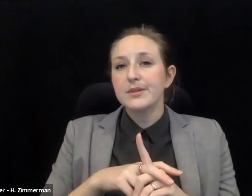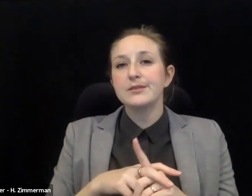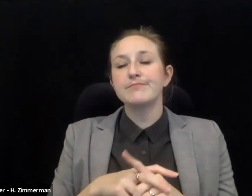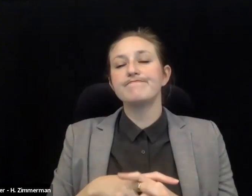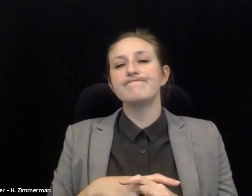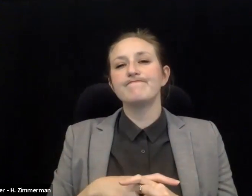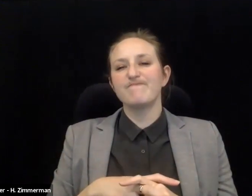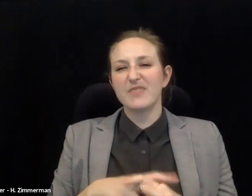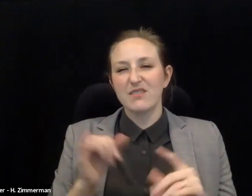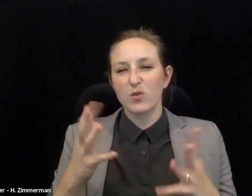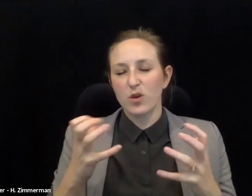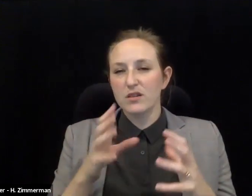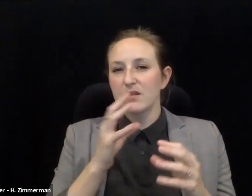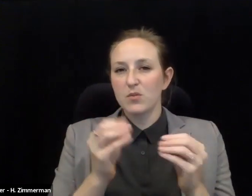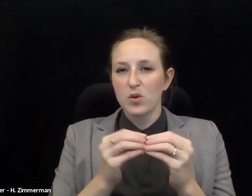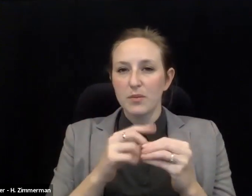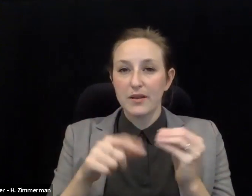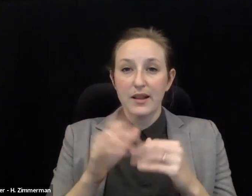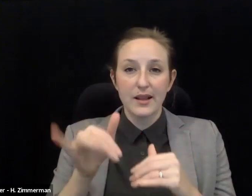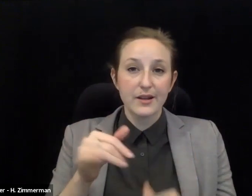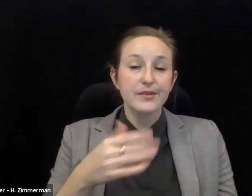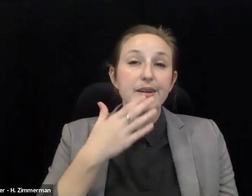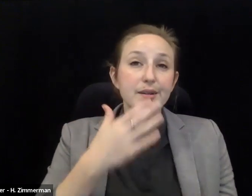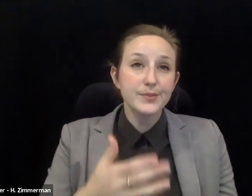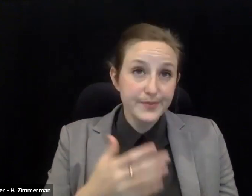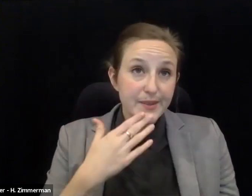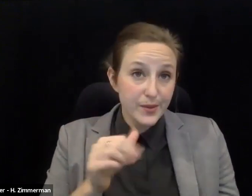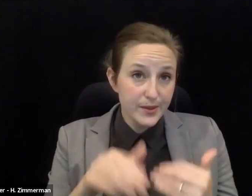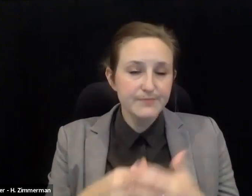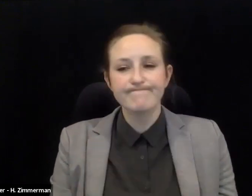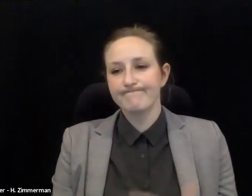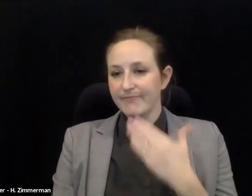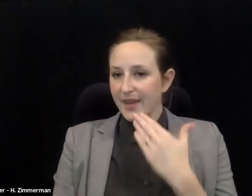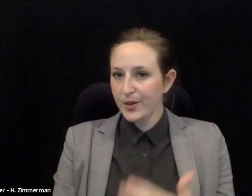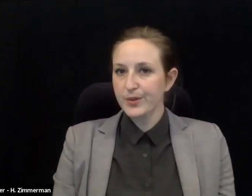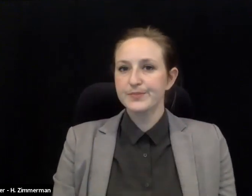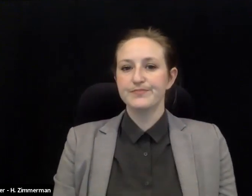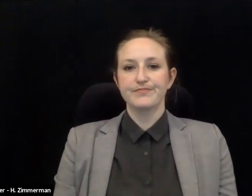later than we can. But thank you all. Thank you. Justin Harford: Thank you. That's great. And yeah,